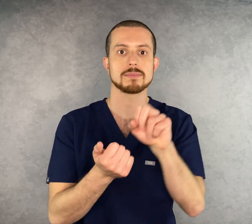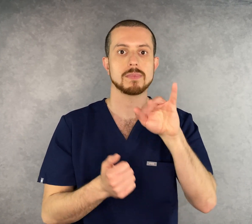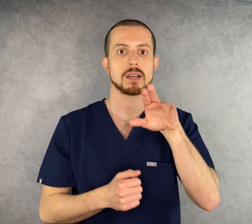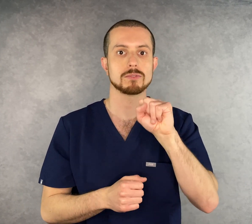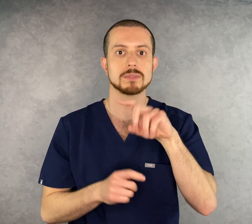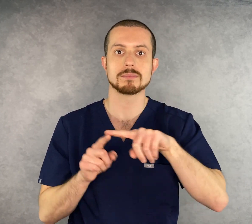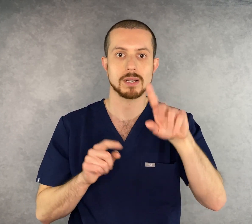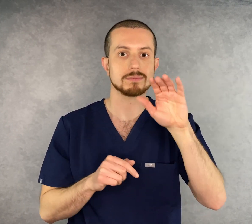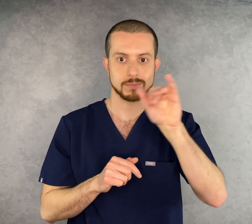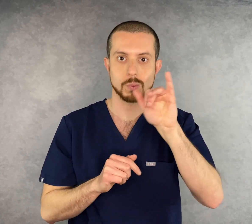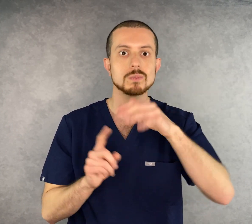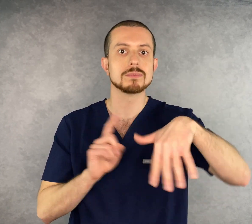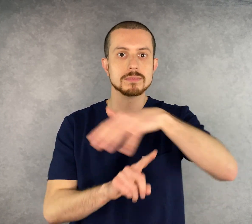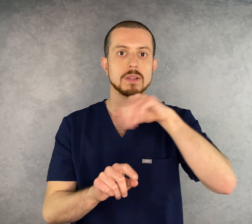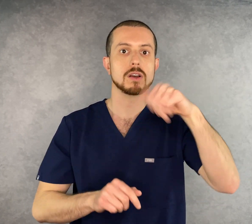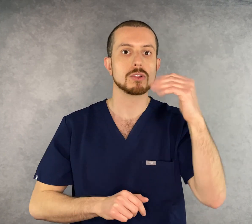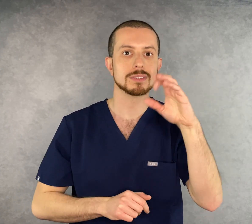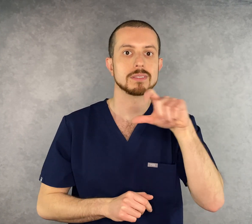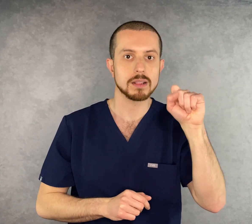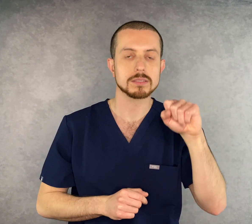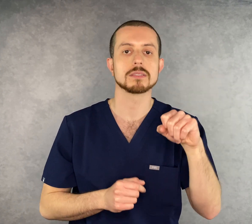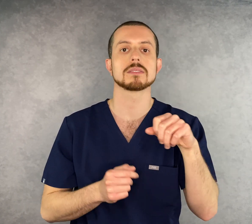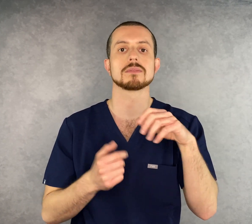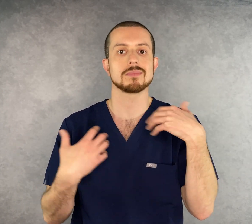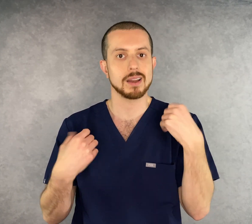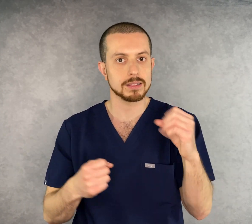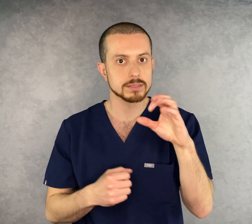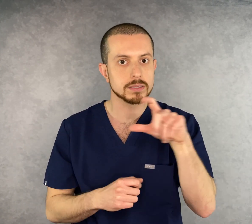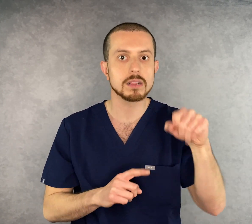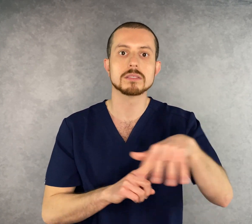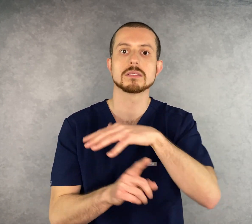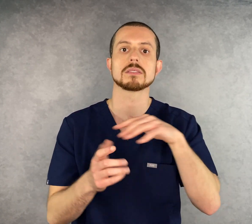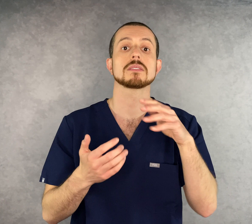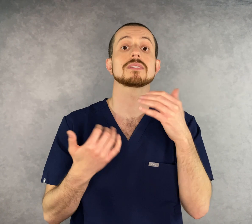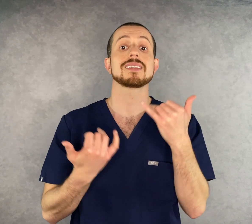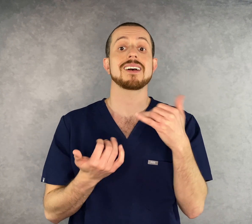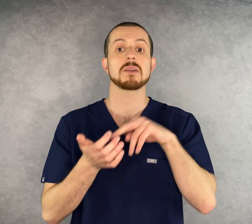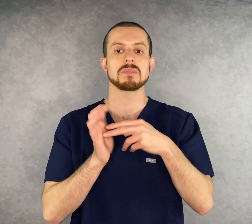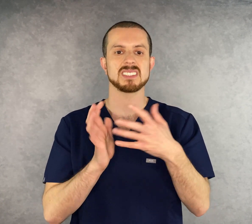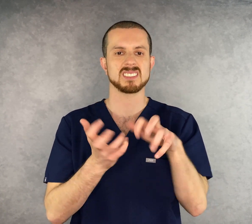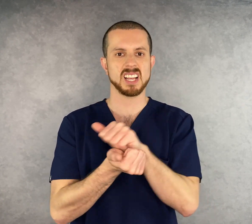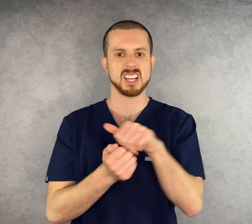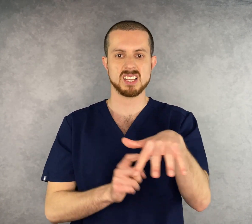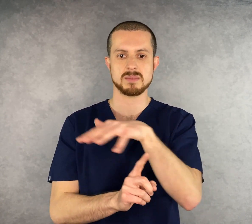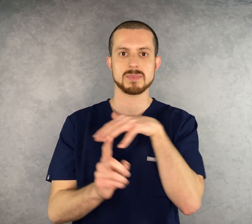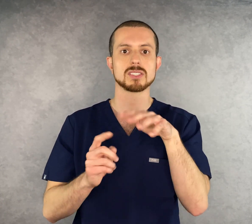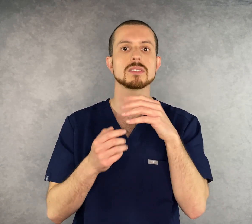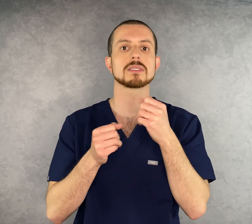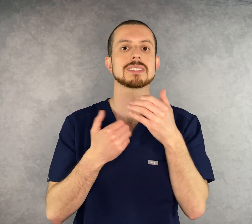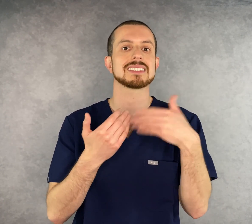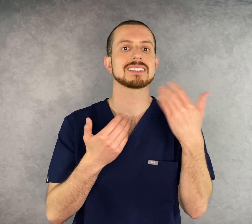casualties of the battle -- Other cells, healthy cells are also destroyed. Now, because of the extensive damage, fluid will easily